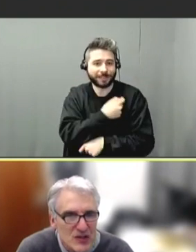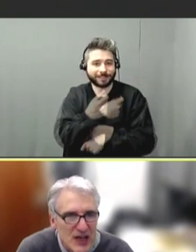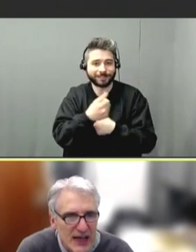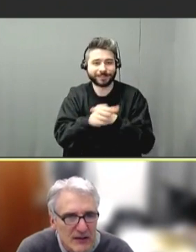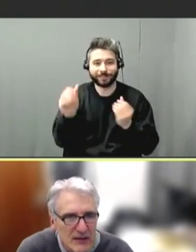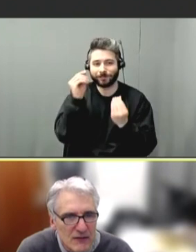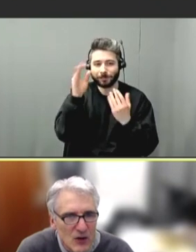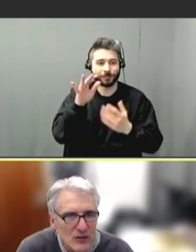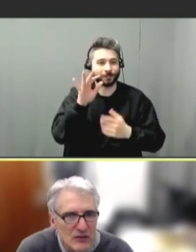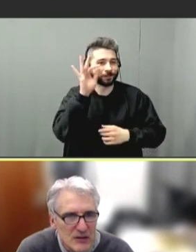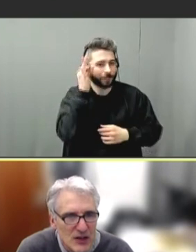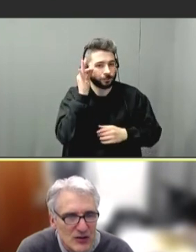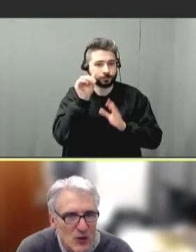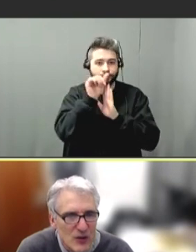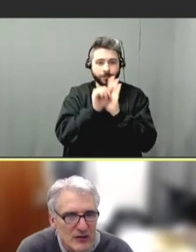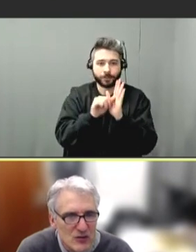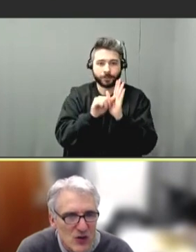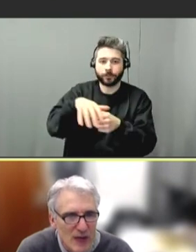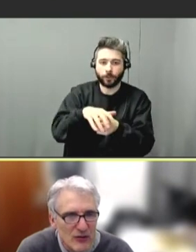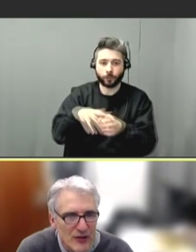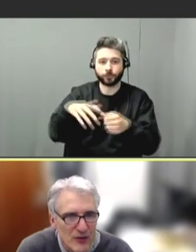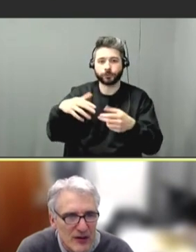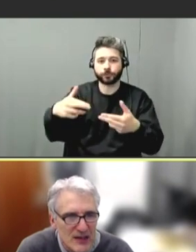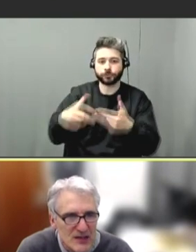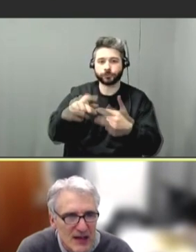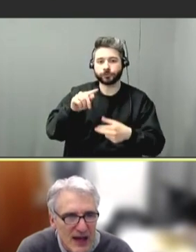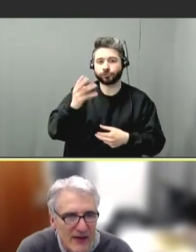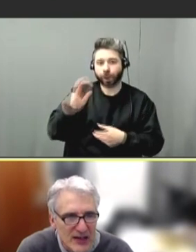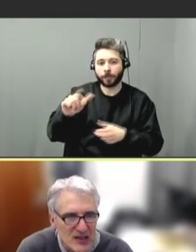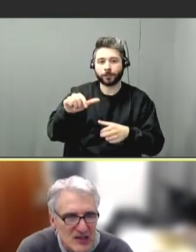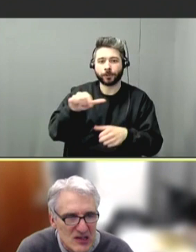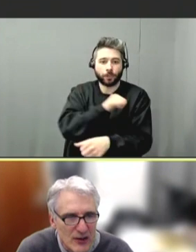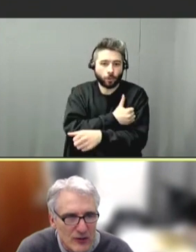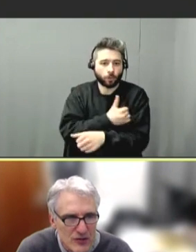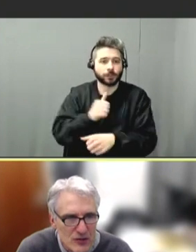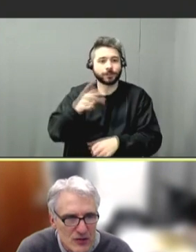state, local, territorial, tribal authorities, and vaccine stakeholders,